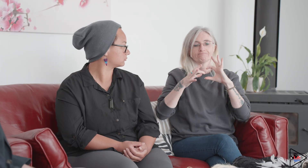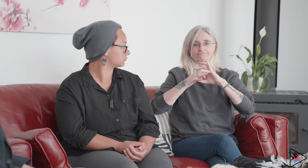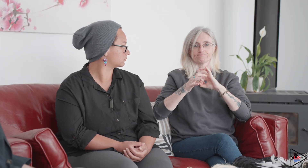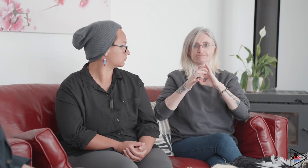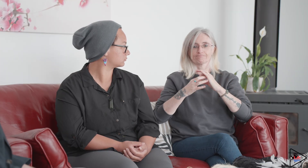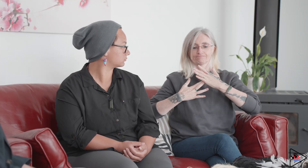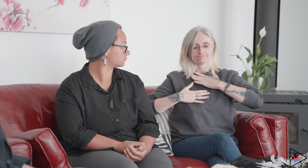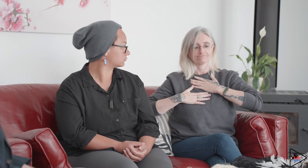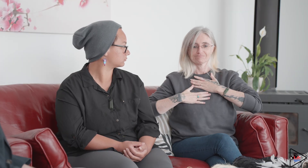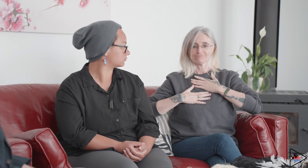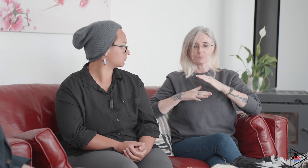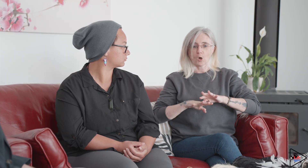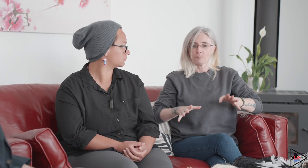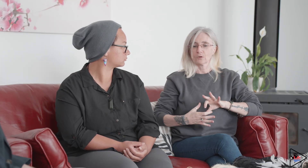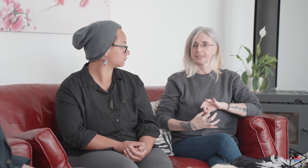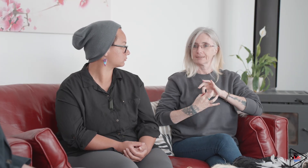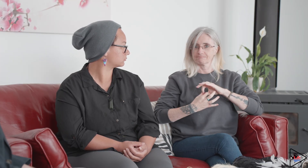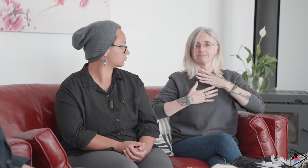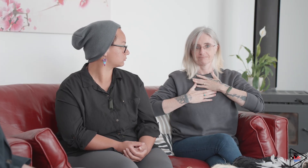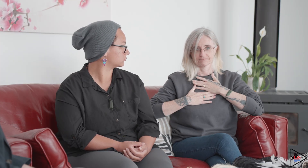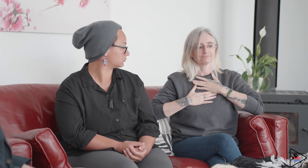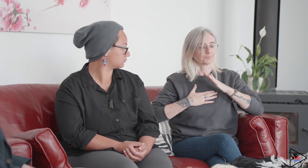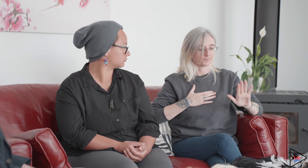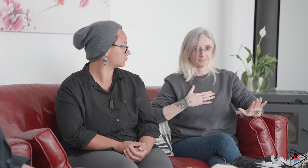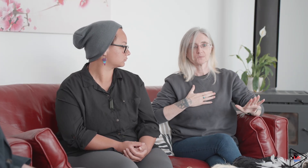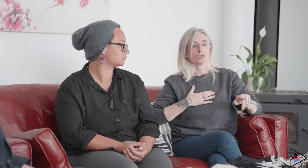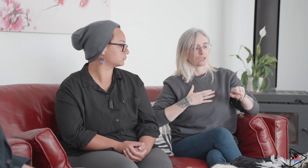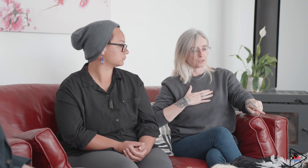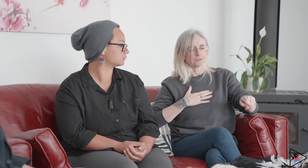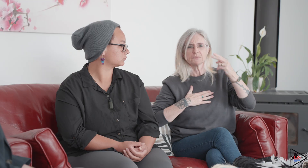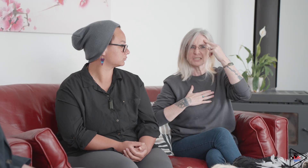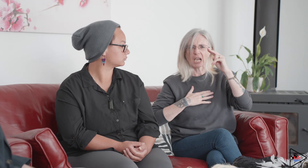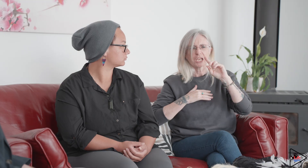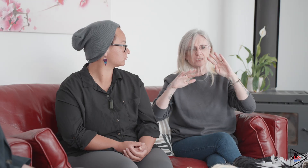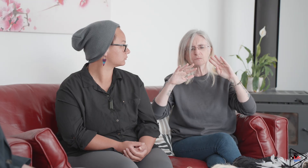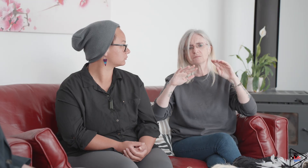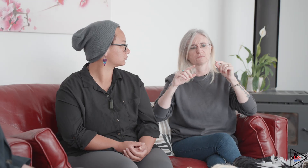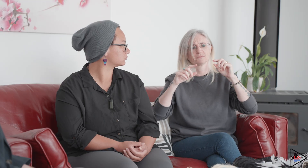This is something that's particularly personal and connected to the person wearing it. Um,